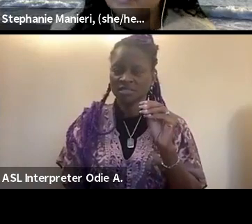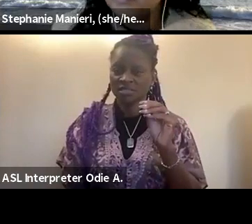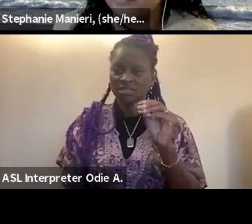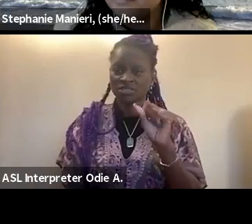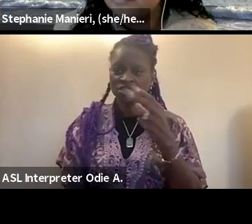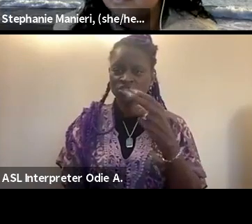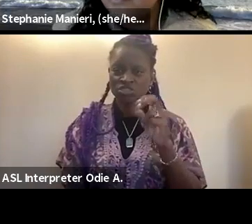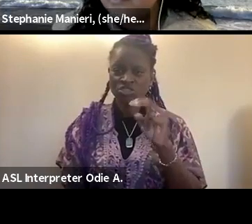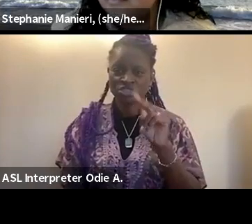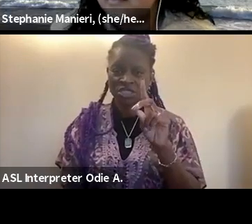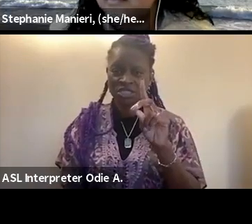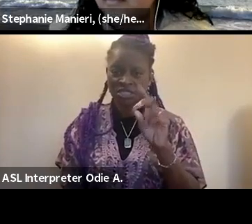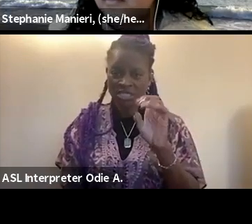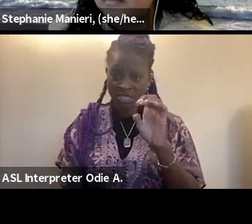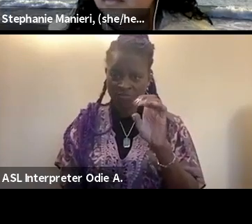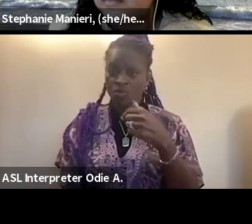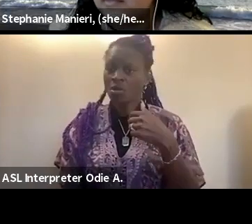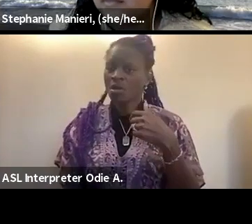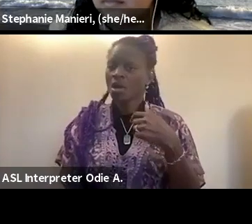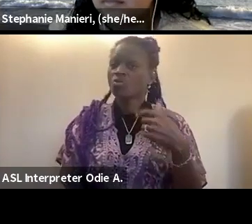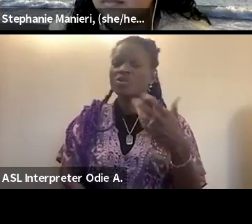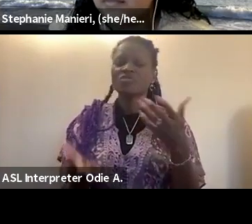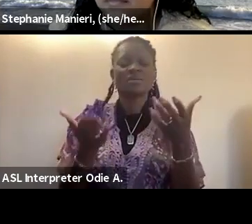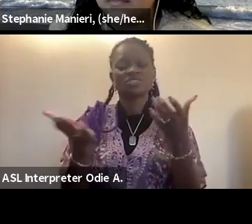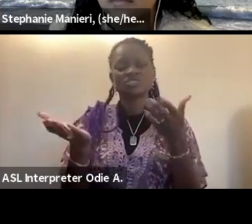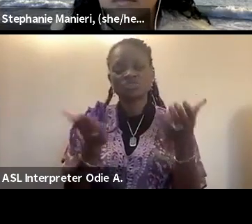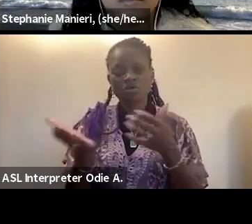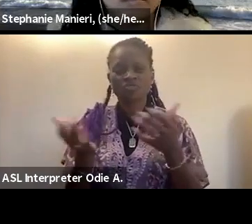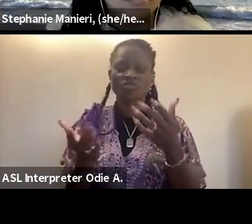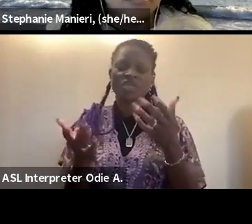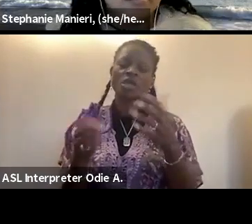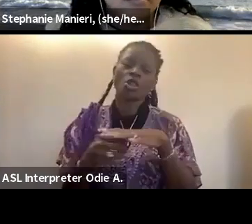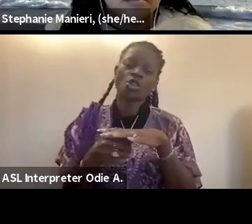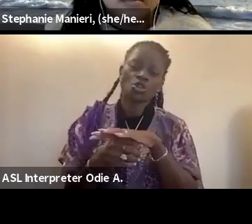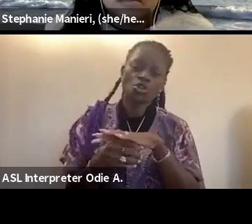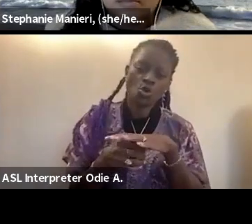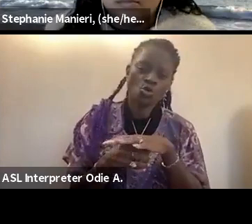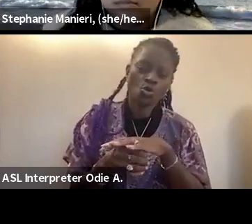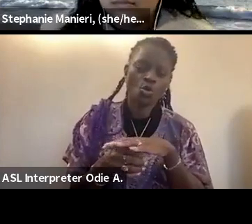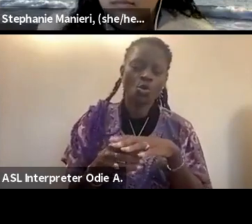local law enforcement and police agencies to get their vaccination rate.